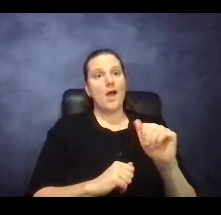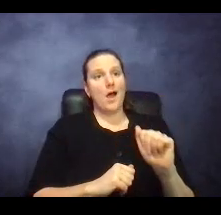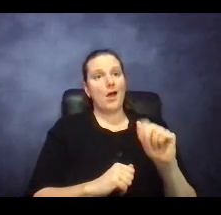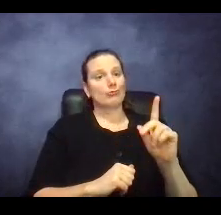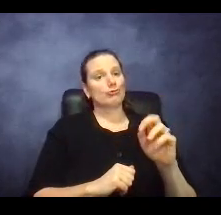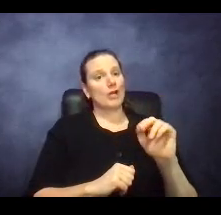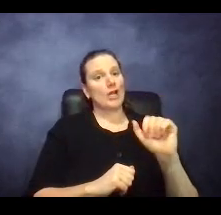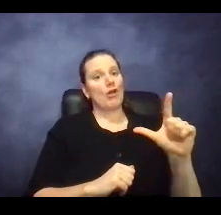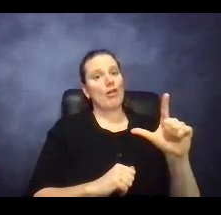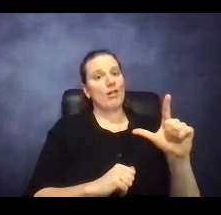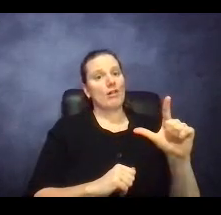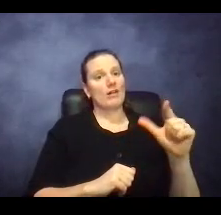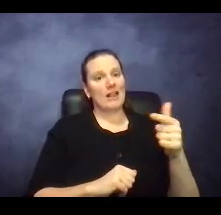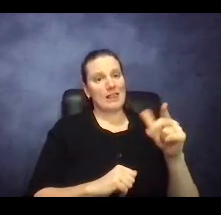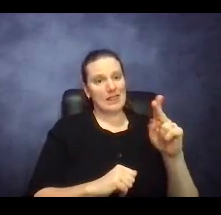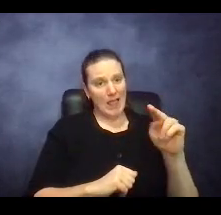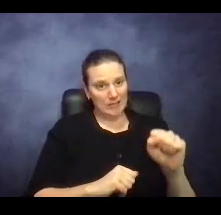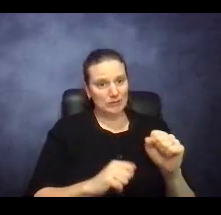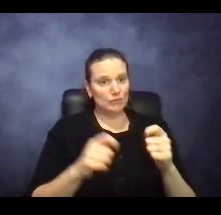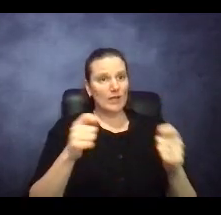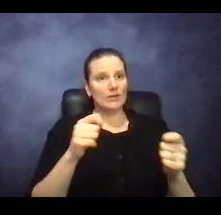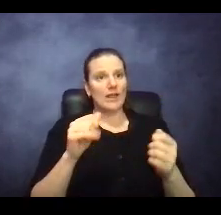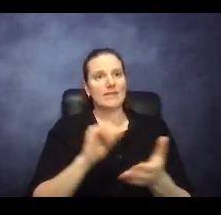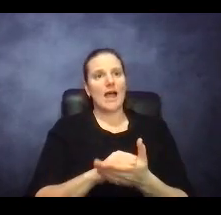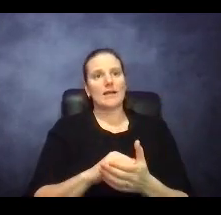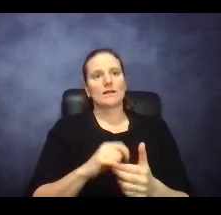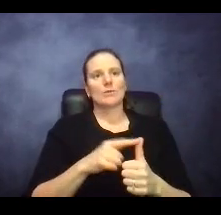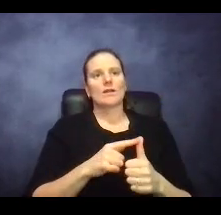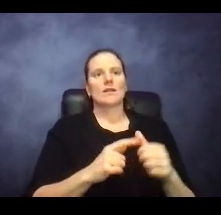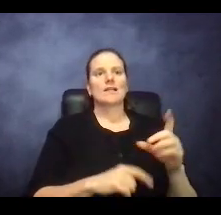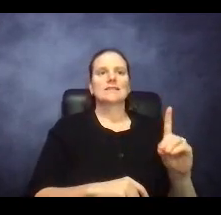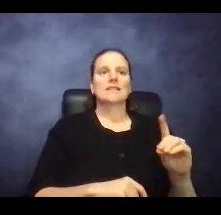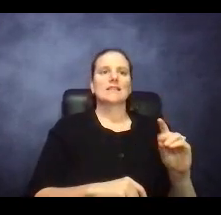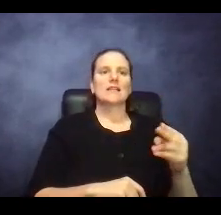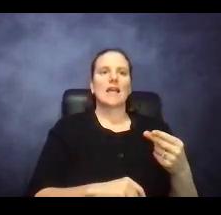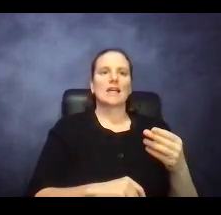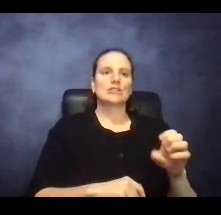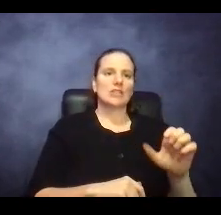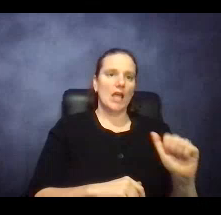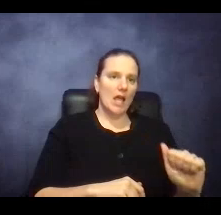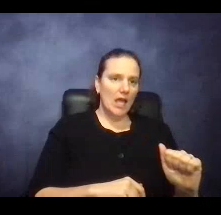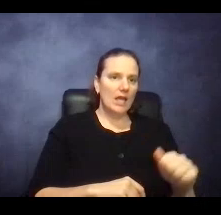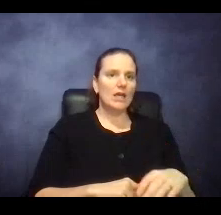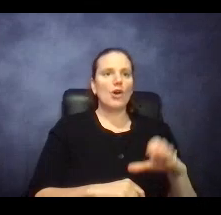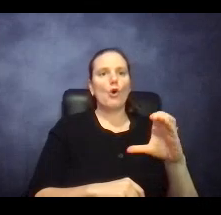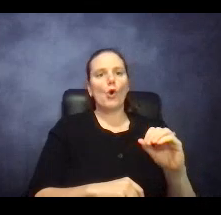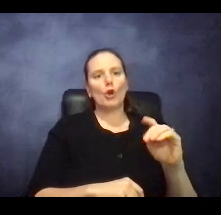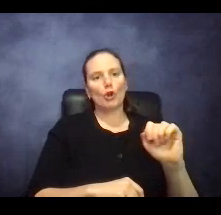So they are producing DHEA and cortisol and epinephrine. And when you have that turned on all the time,